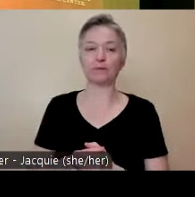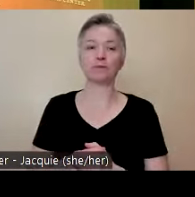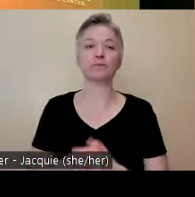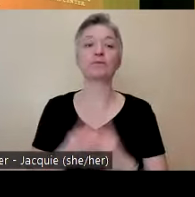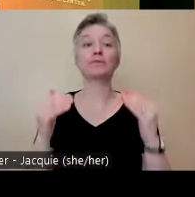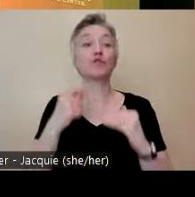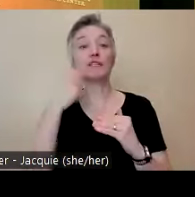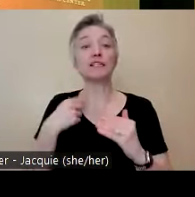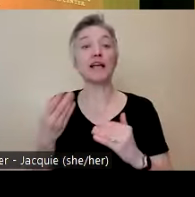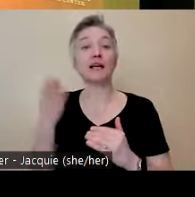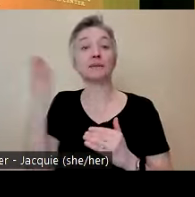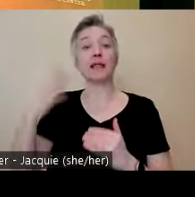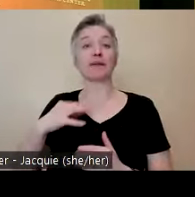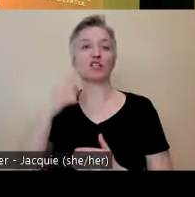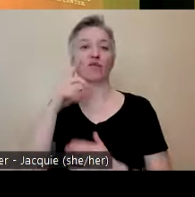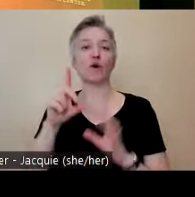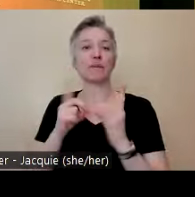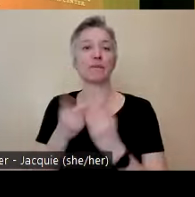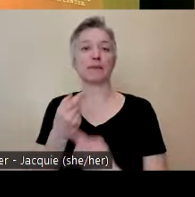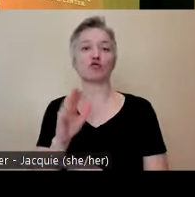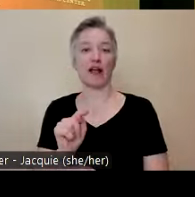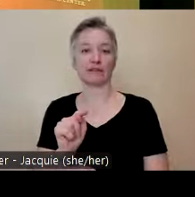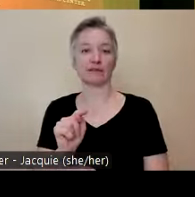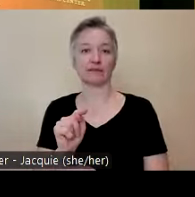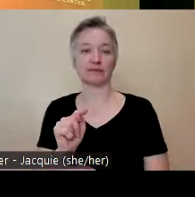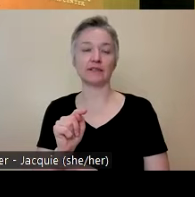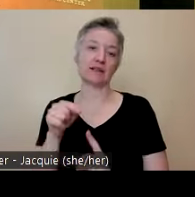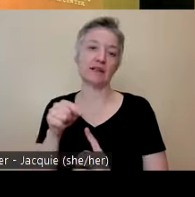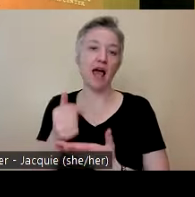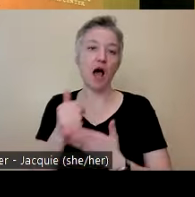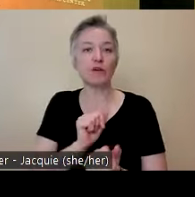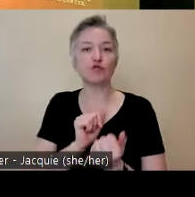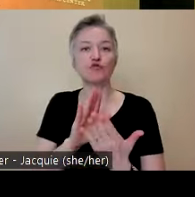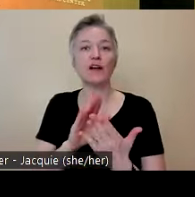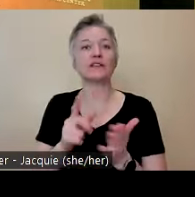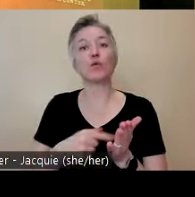application for a department grant to address what is considered gold standard evaluation